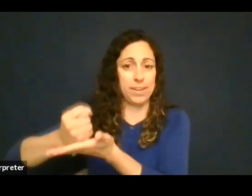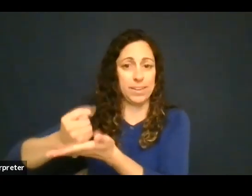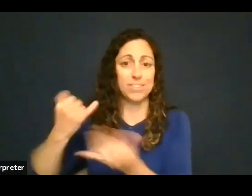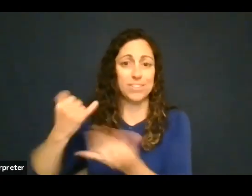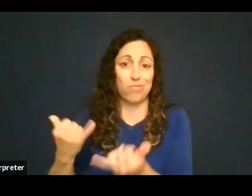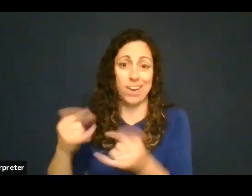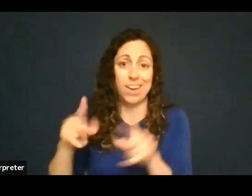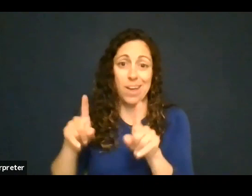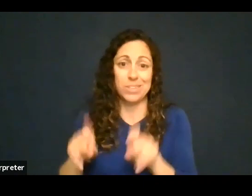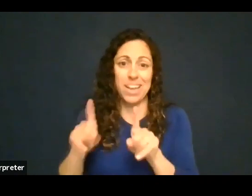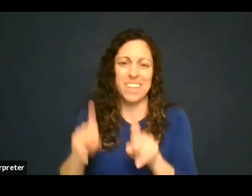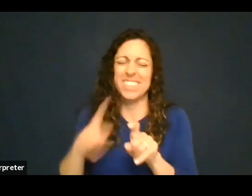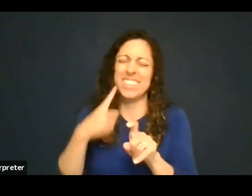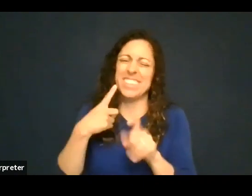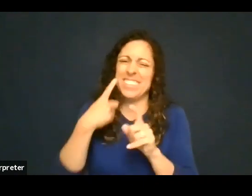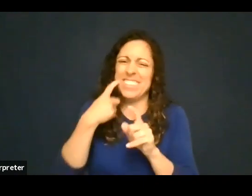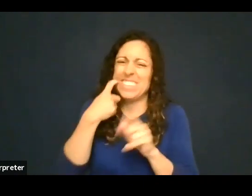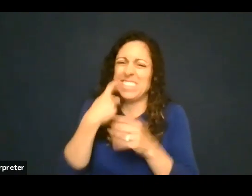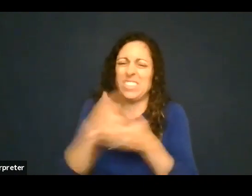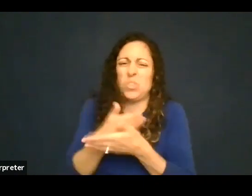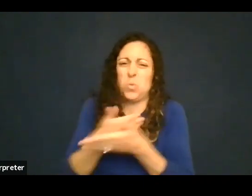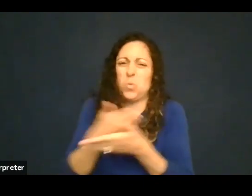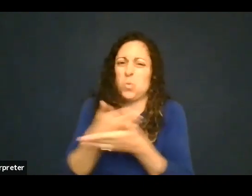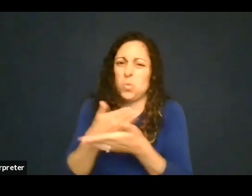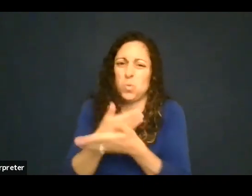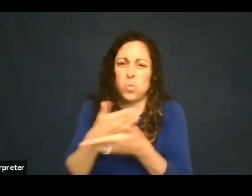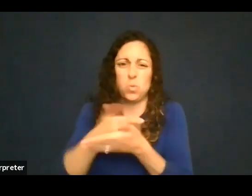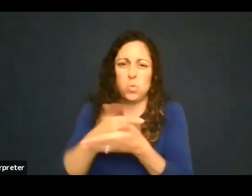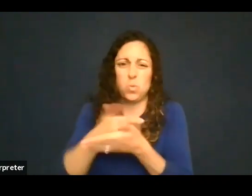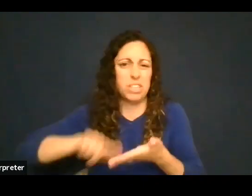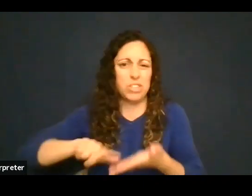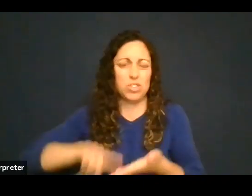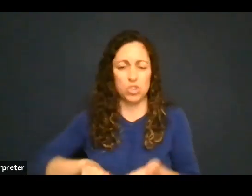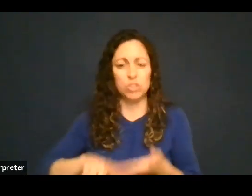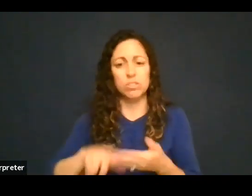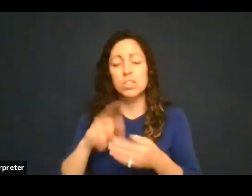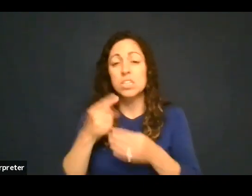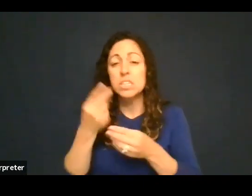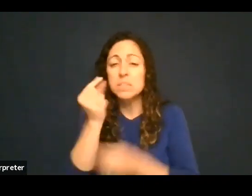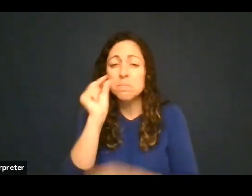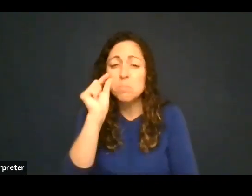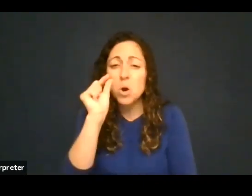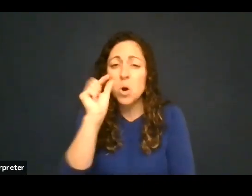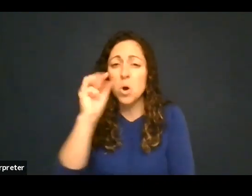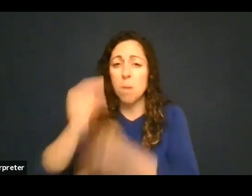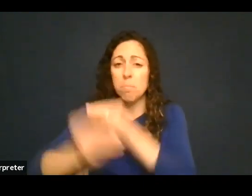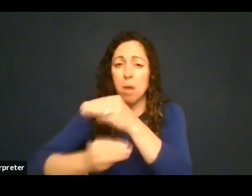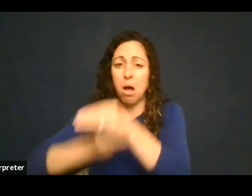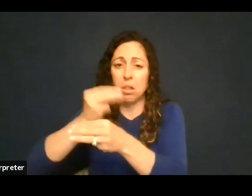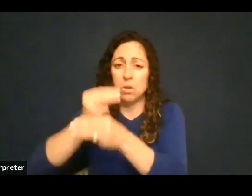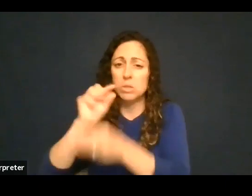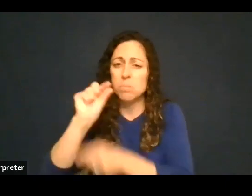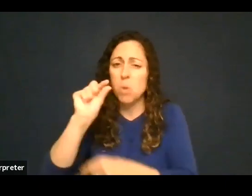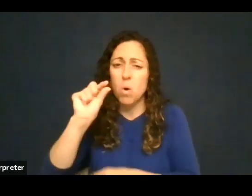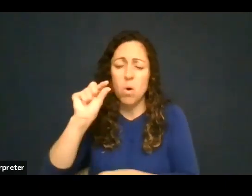It's a small molecule that helps get the CLRN1 protein